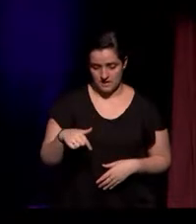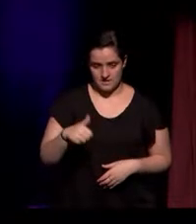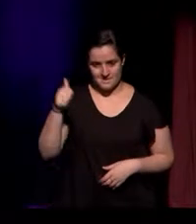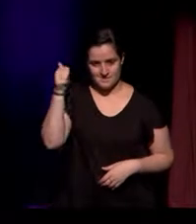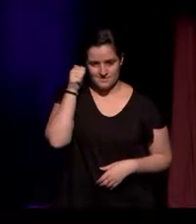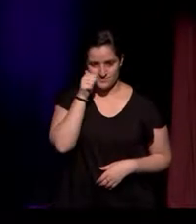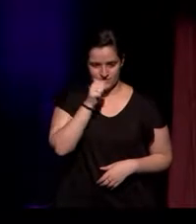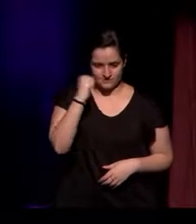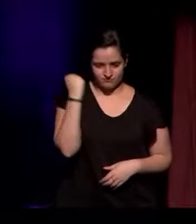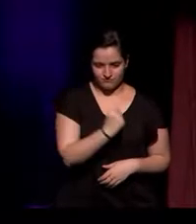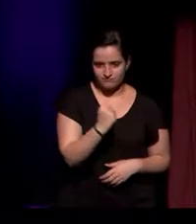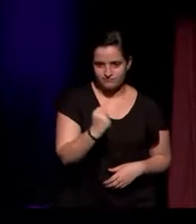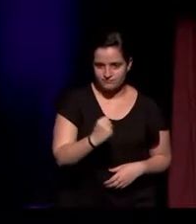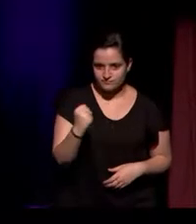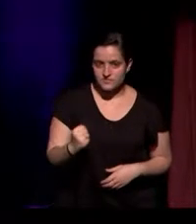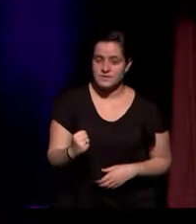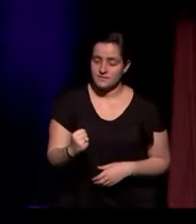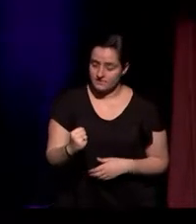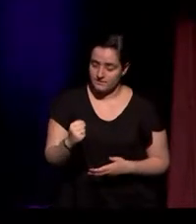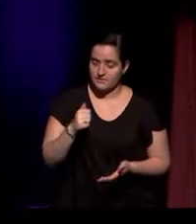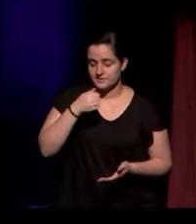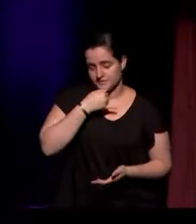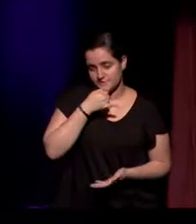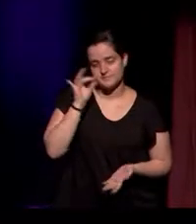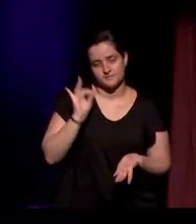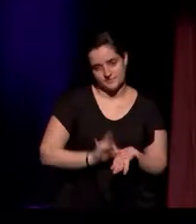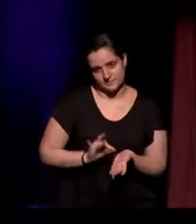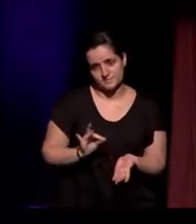unfortunately it is our reality,